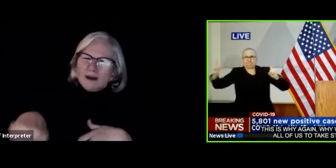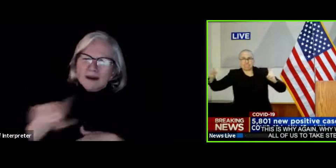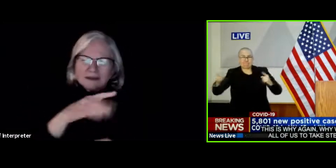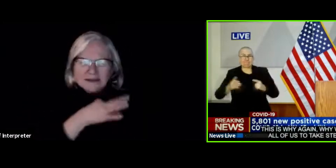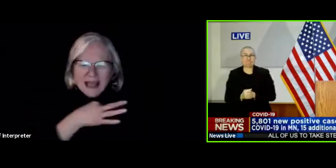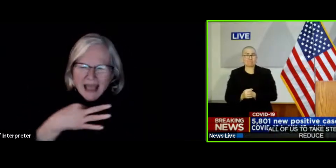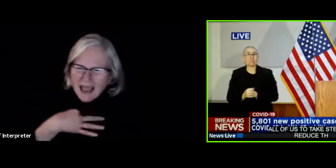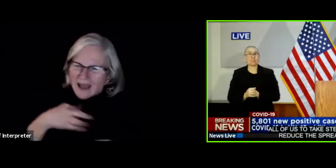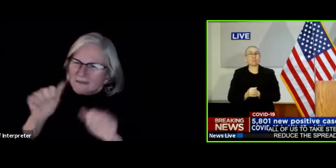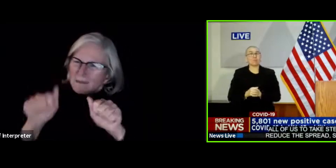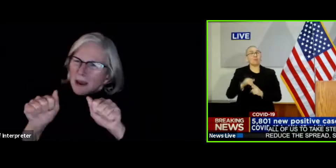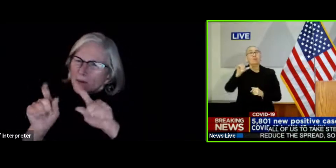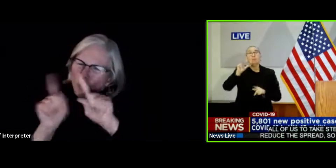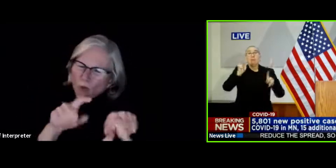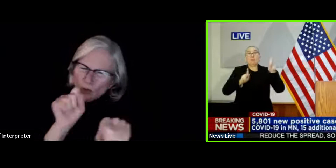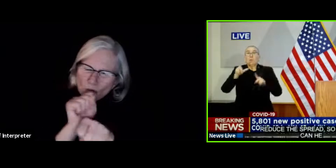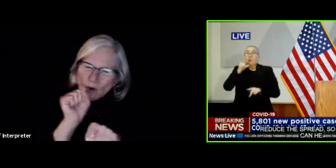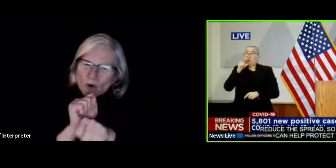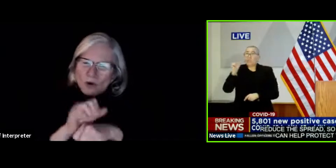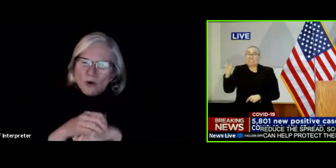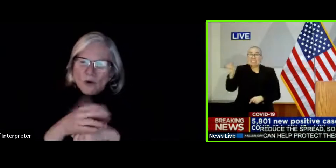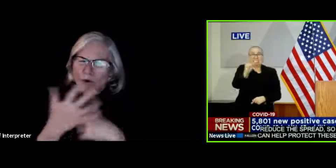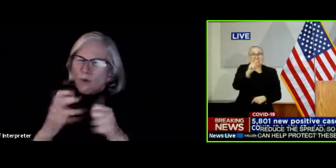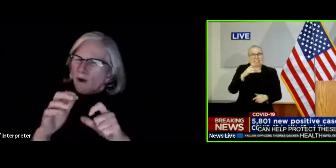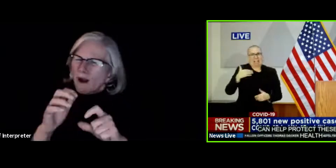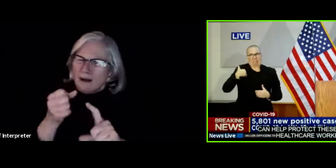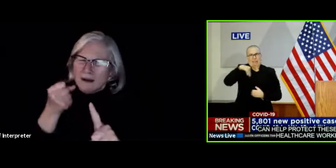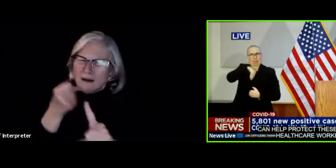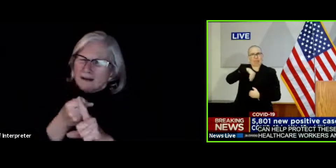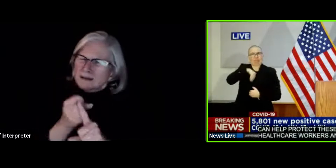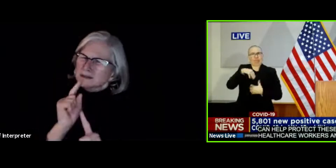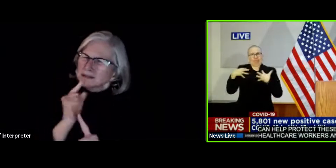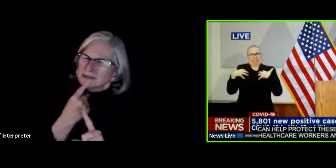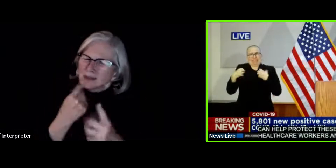SEVERELY ILL FROM COVID-19.